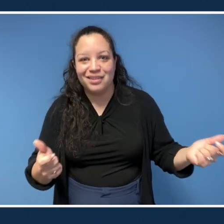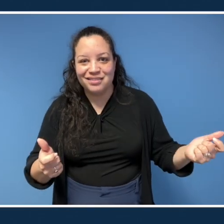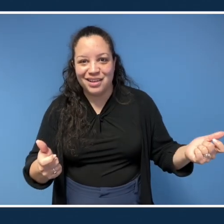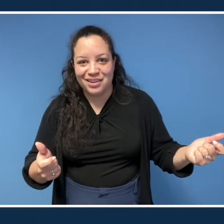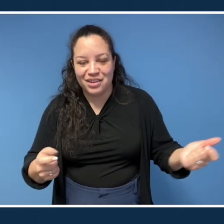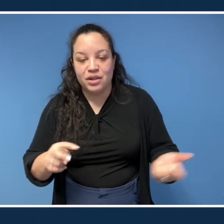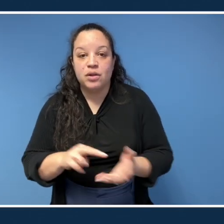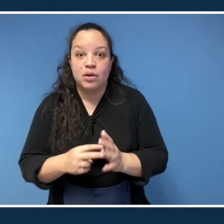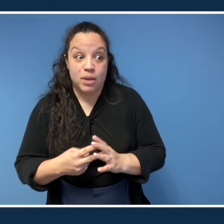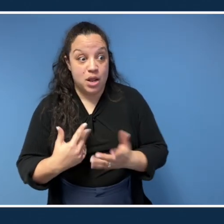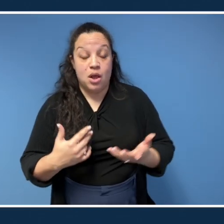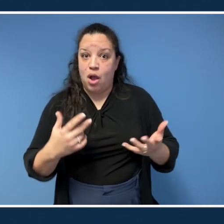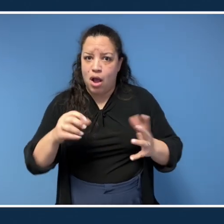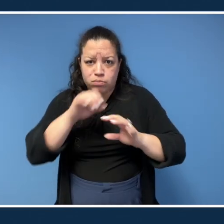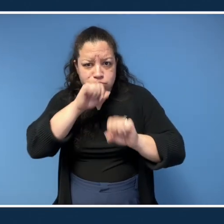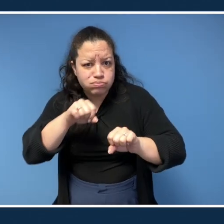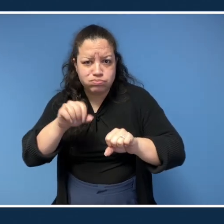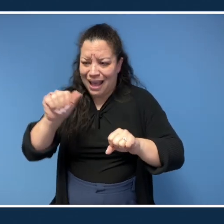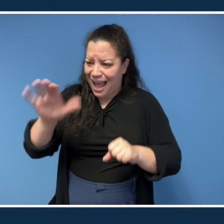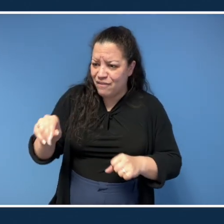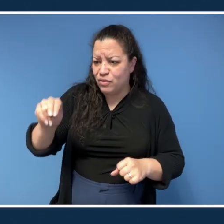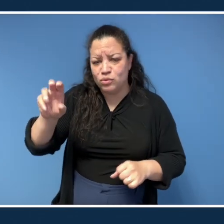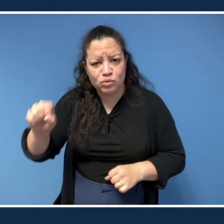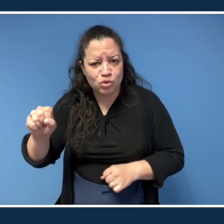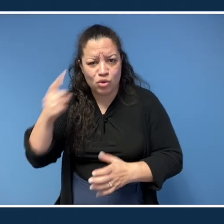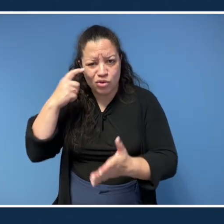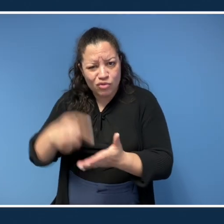in that sense. So I'd love African, Nova Scotian recognitions, that's great,